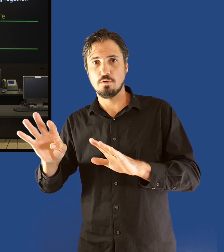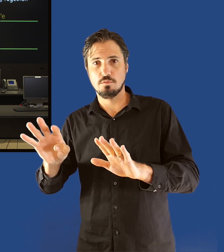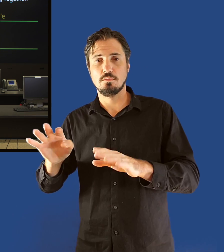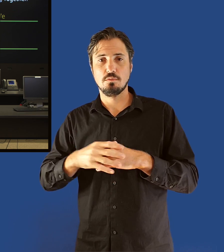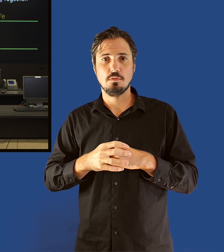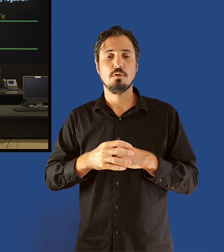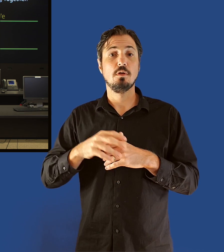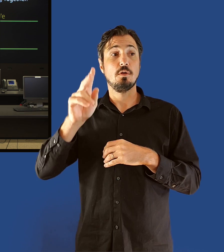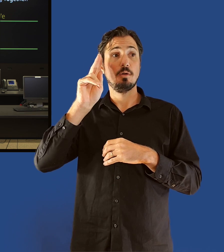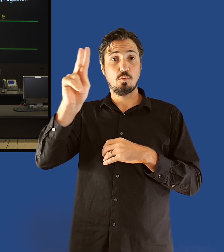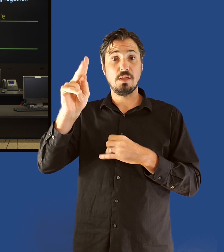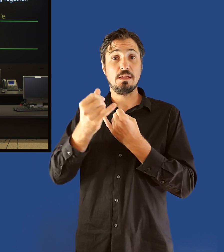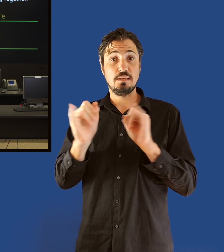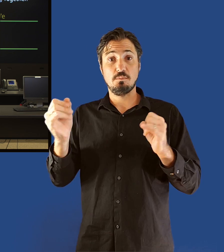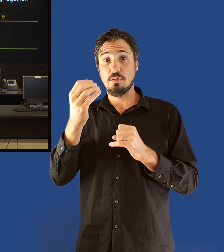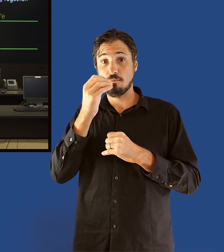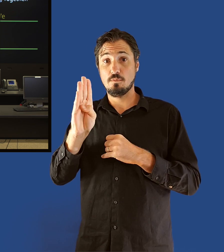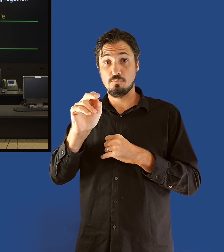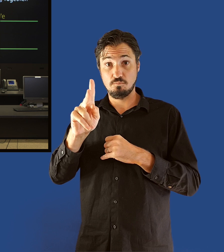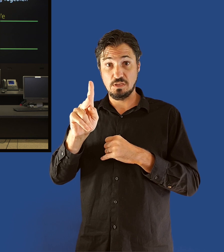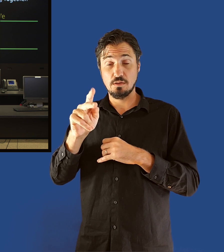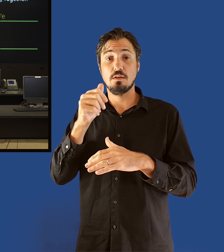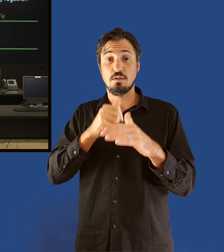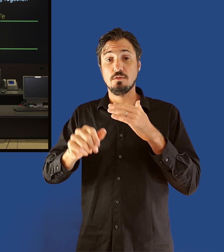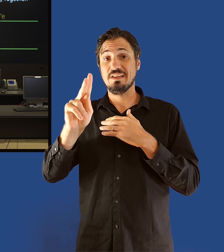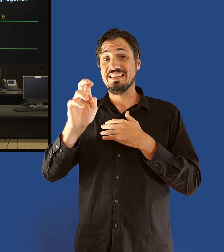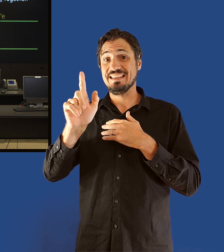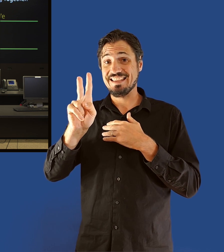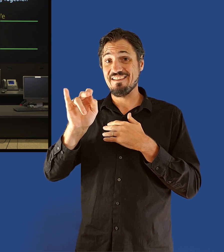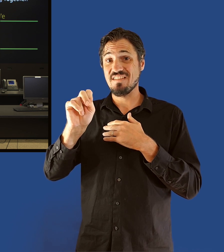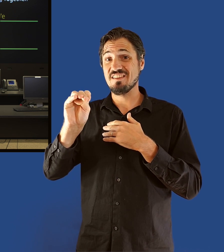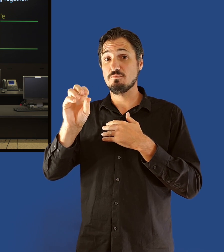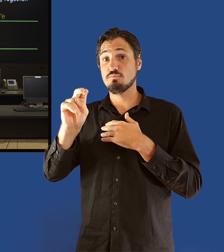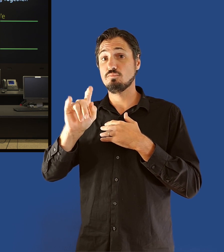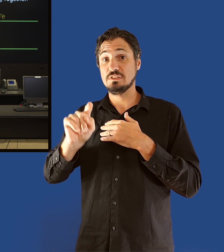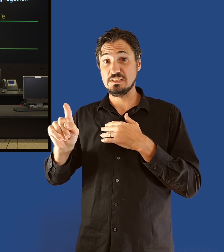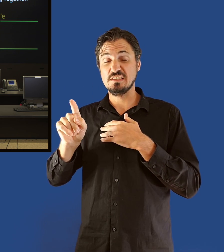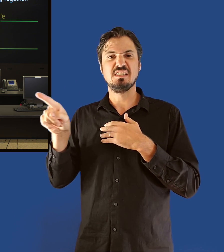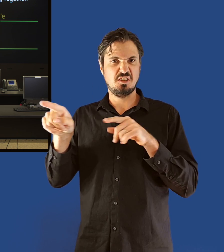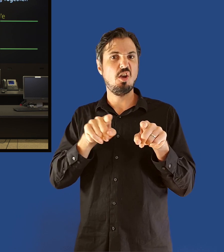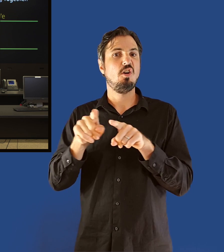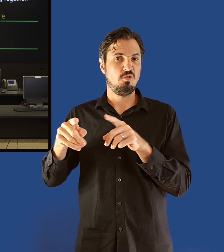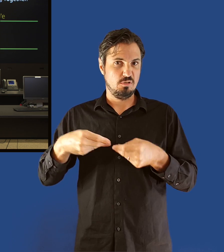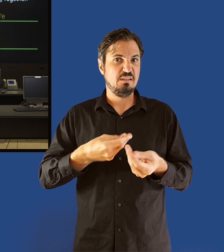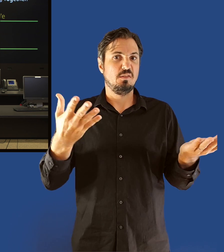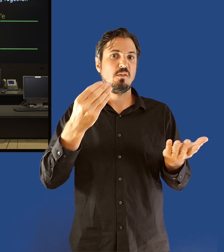The Kaua`i Independent Food Bank, under the leadership of Director Kelvin Moniz, also distributes food at multiple sites around the island.